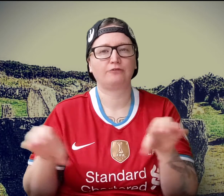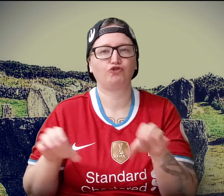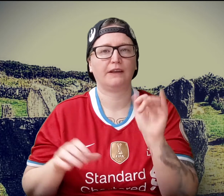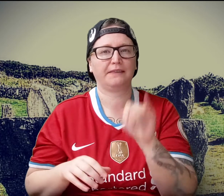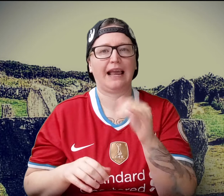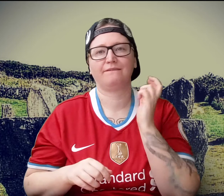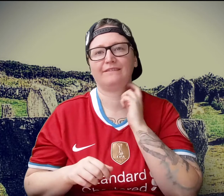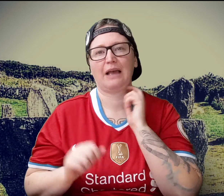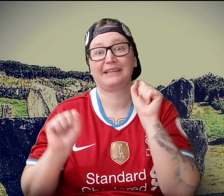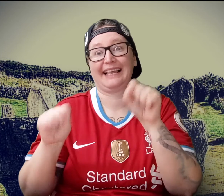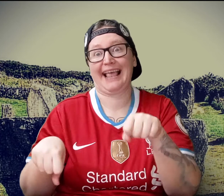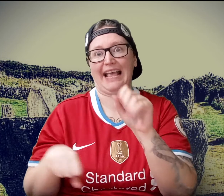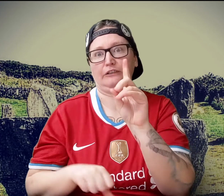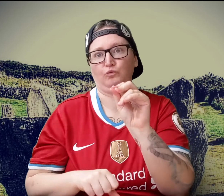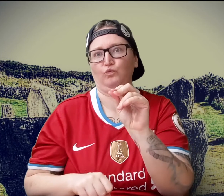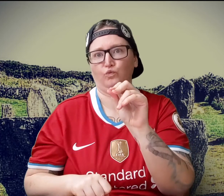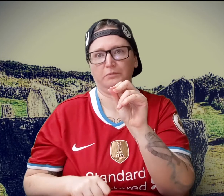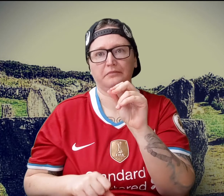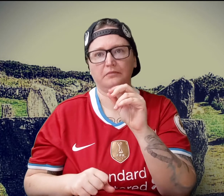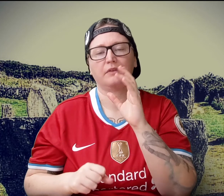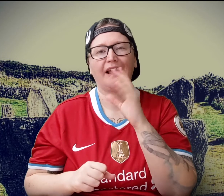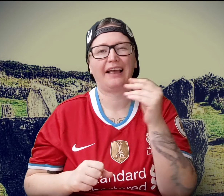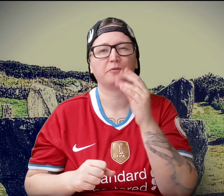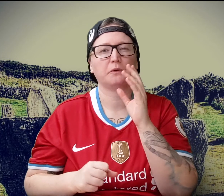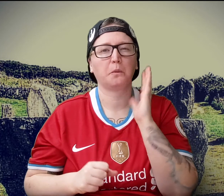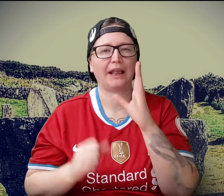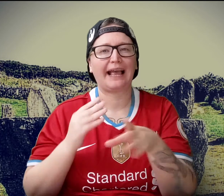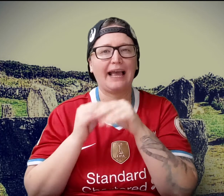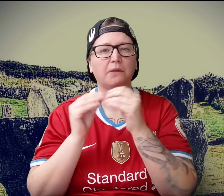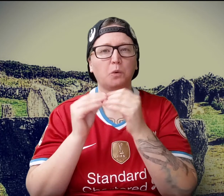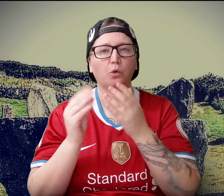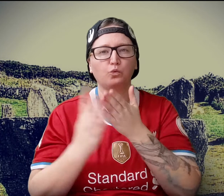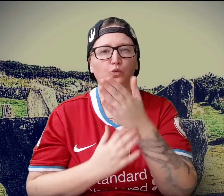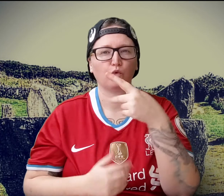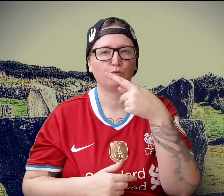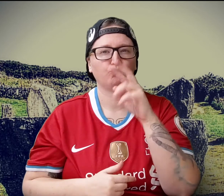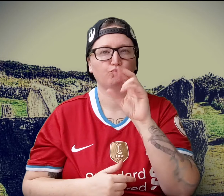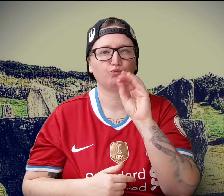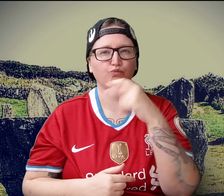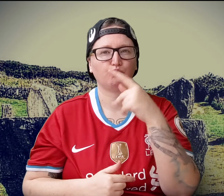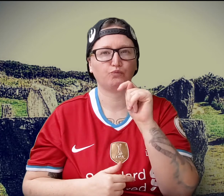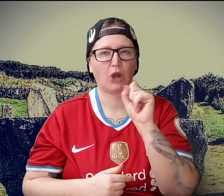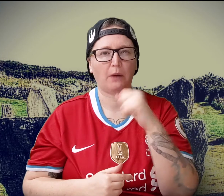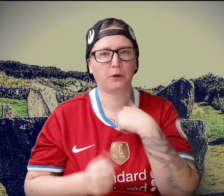really there's just a variety of actions that the vampire can do and we'll add more as we go